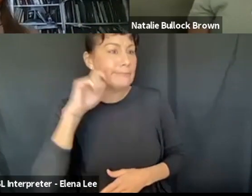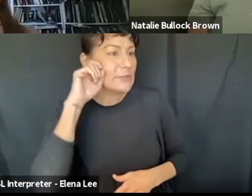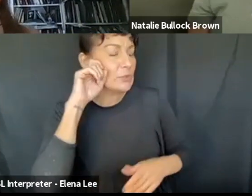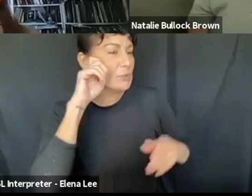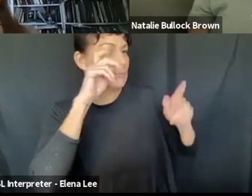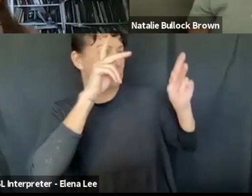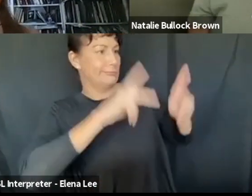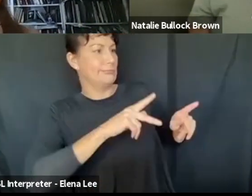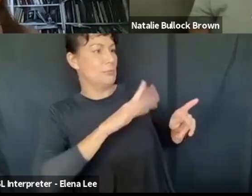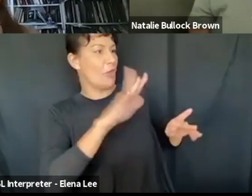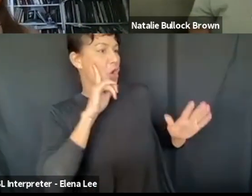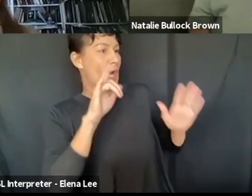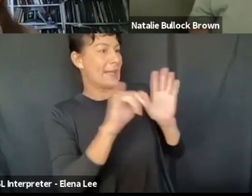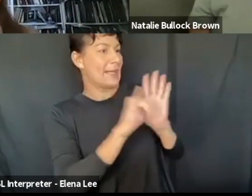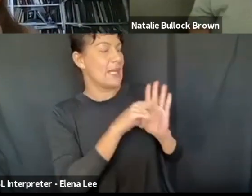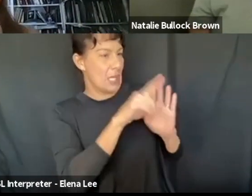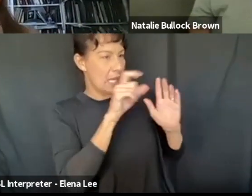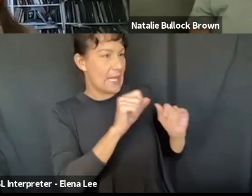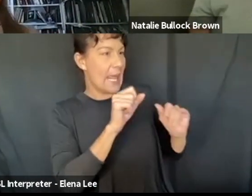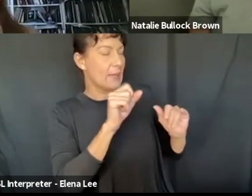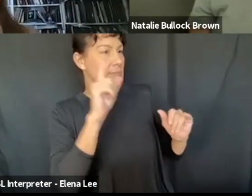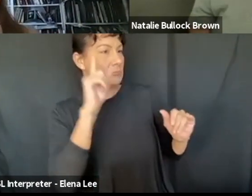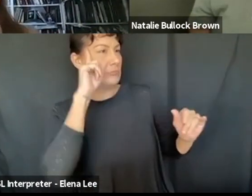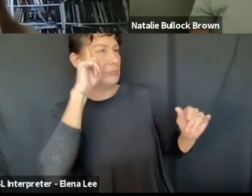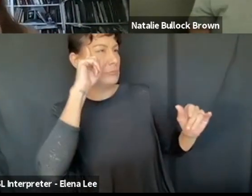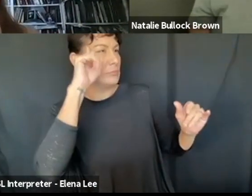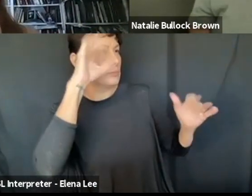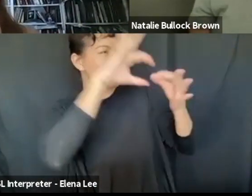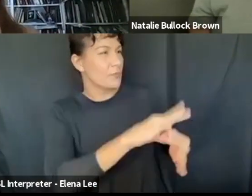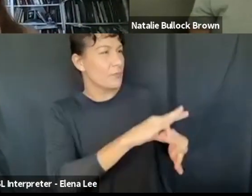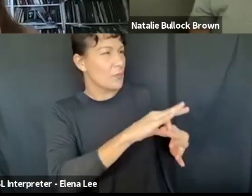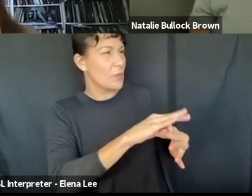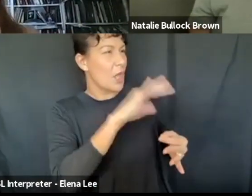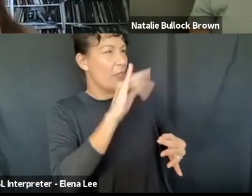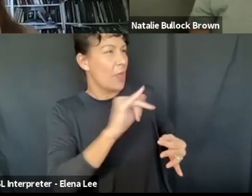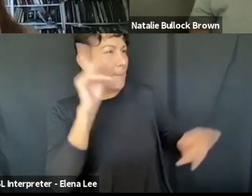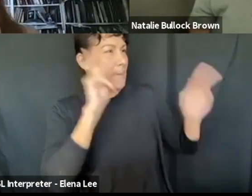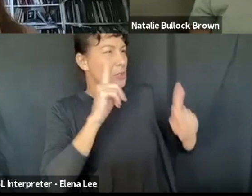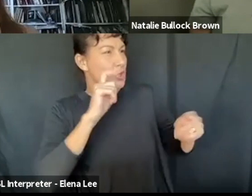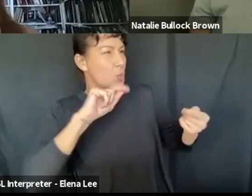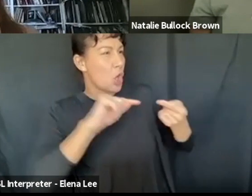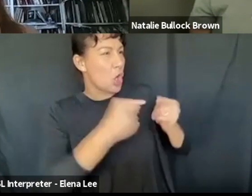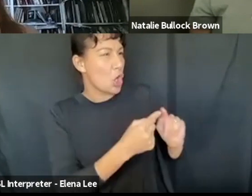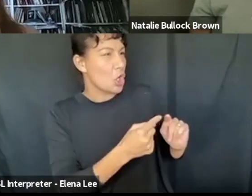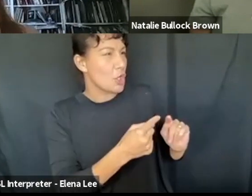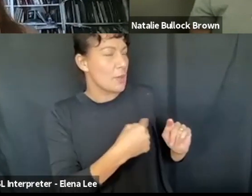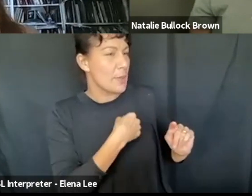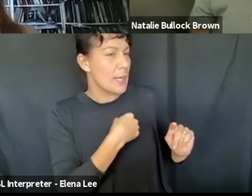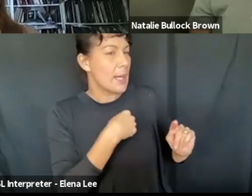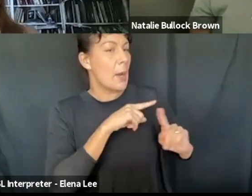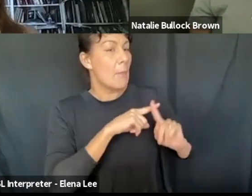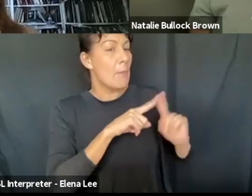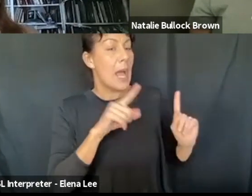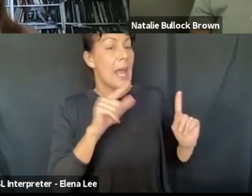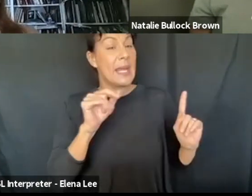like associate them with the perpetrators. So, like it feels safer if there's a woman in the room. But one of the things that really struck me